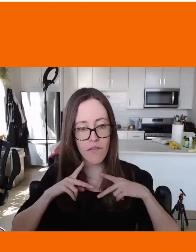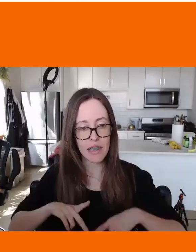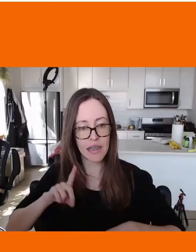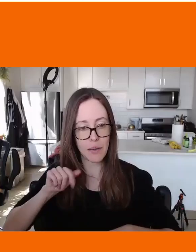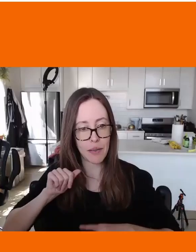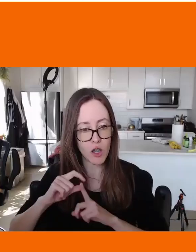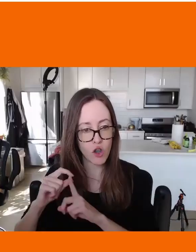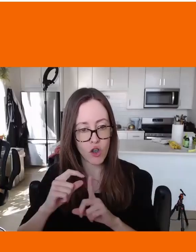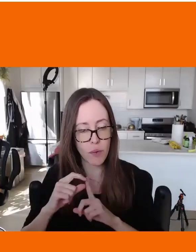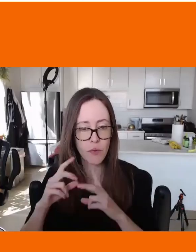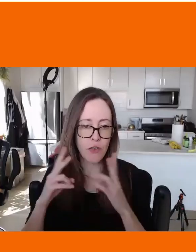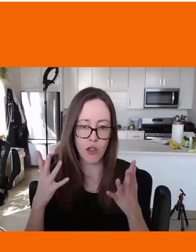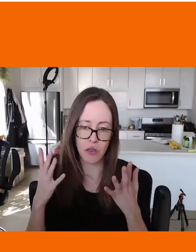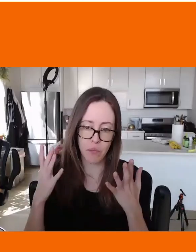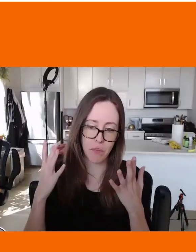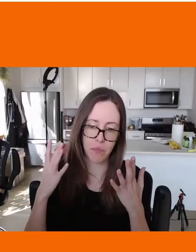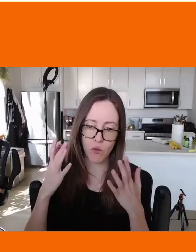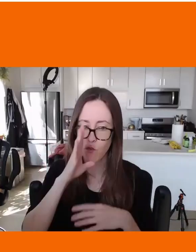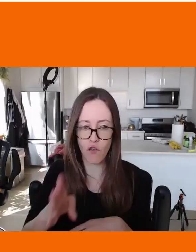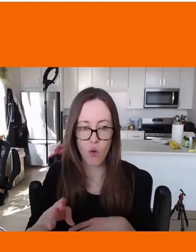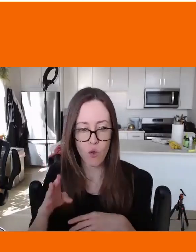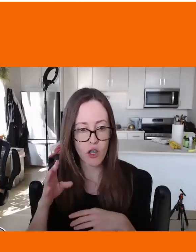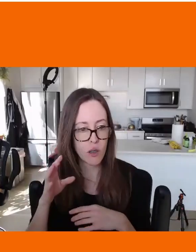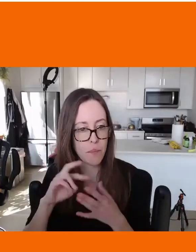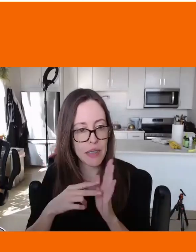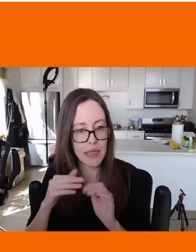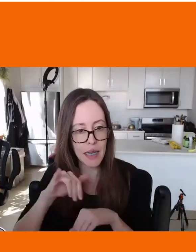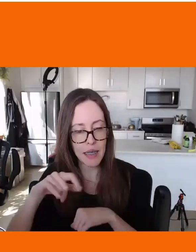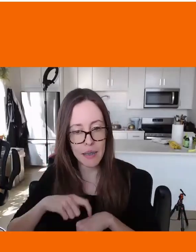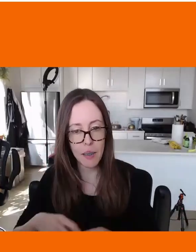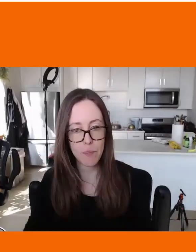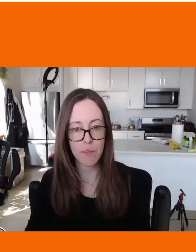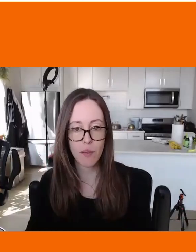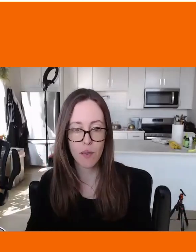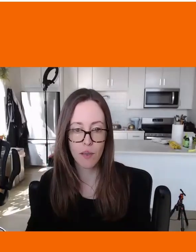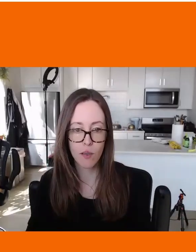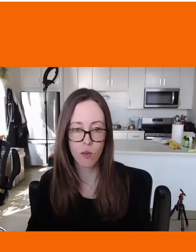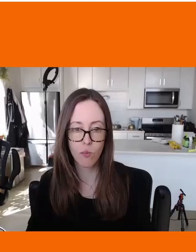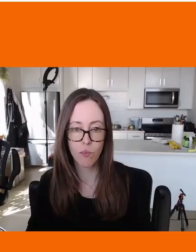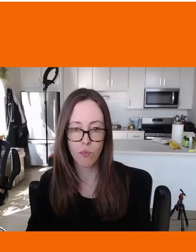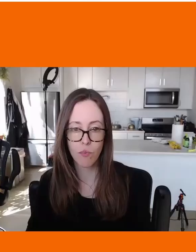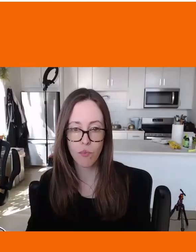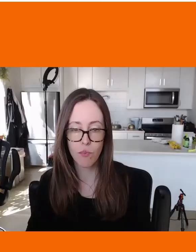with a lot of physical disability words. It was fairly straightforward in meaning at that time.